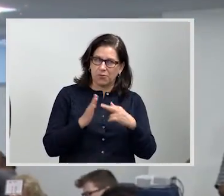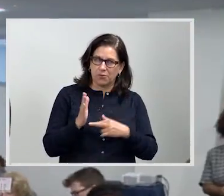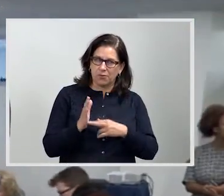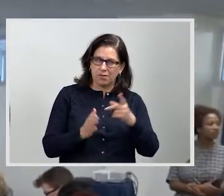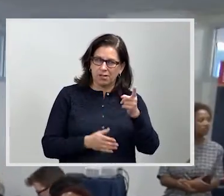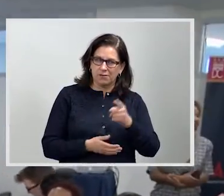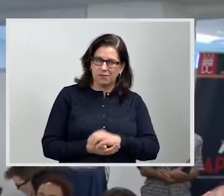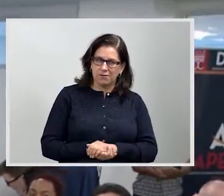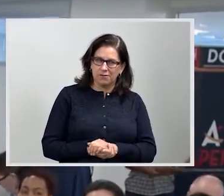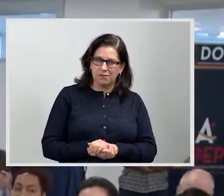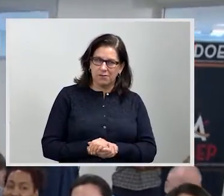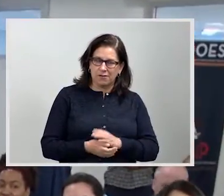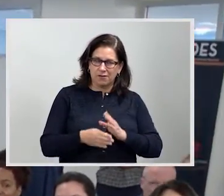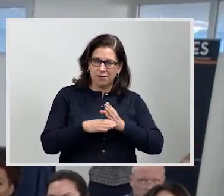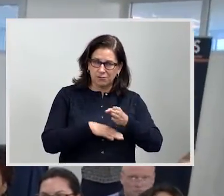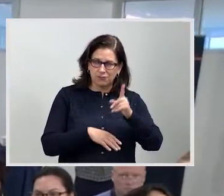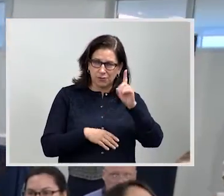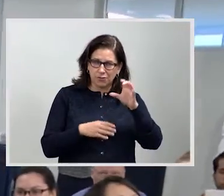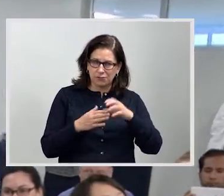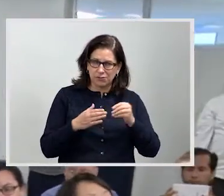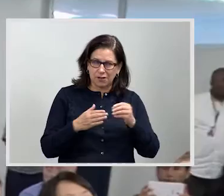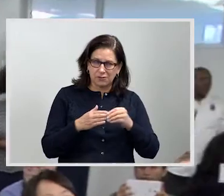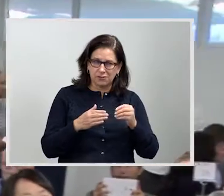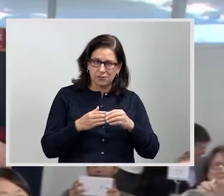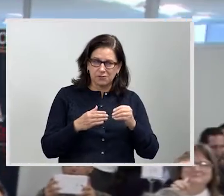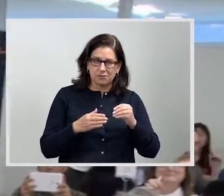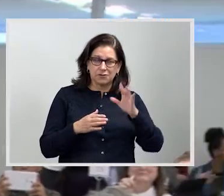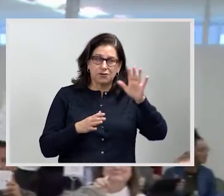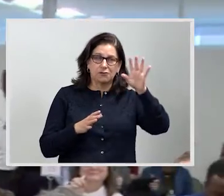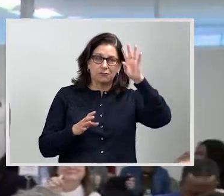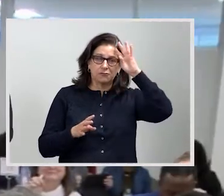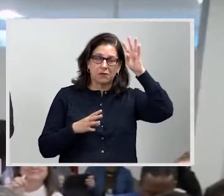BUT WE APPRECIATE THEIR CREATIVITY. ARE THERE ANY TABLES THAT STAYED